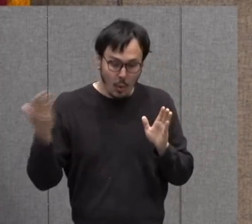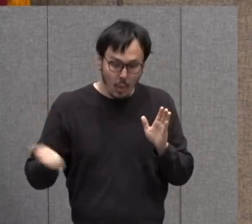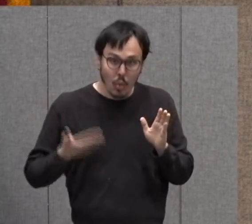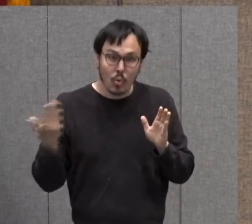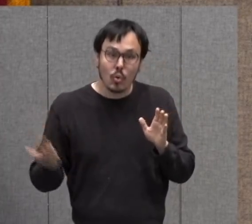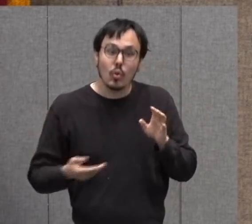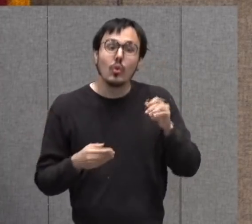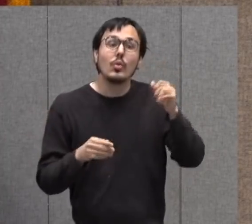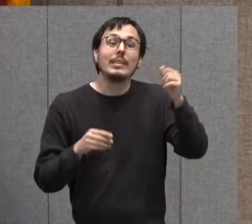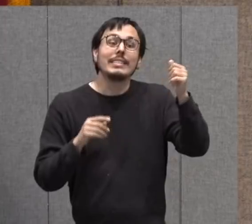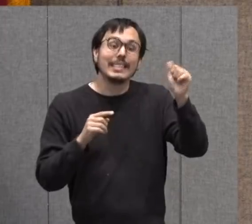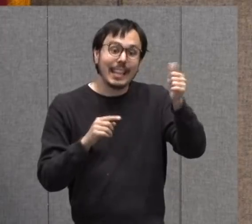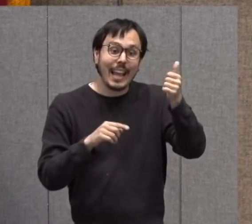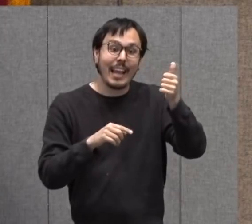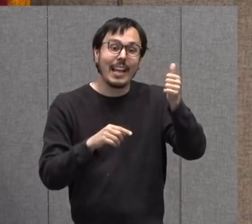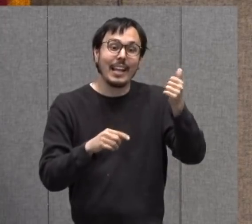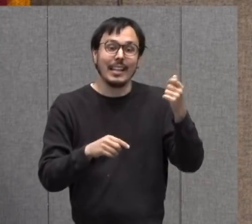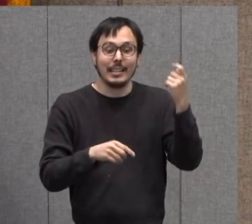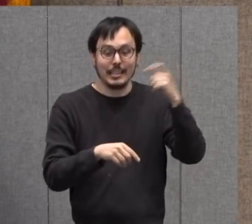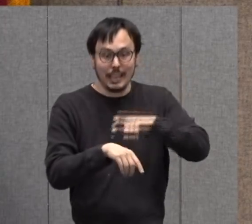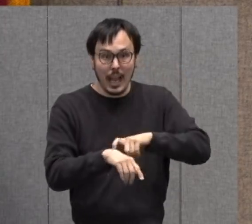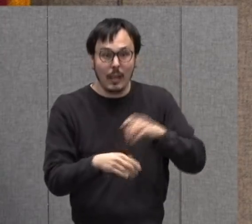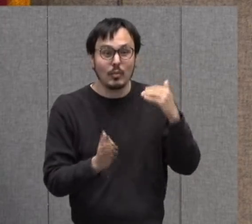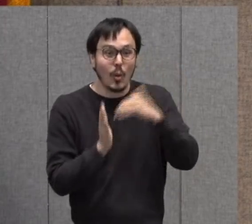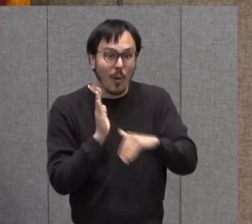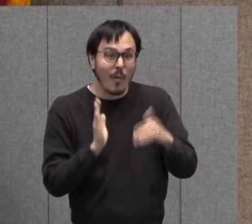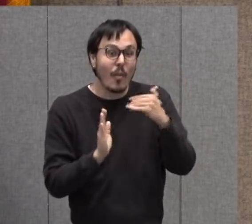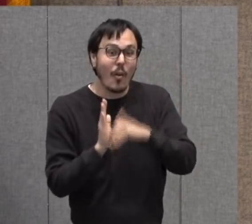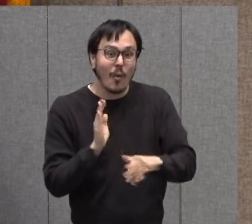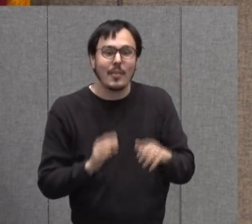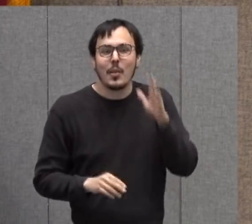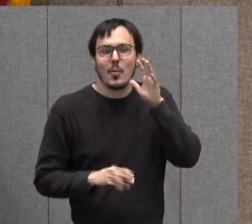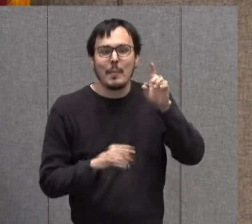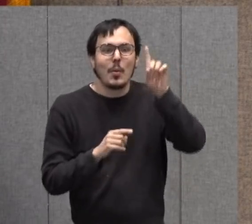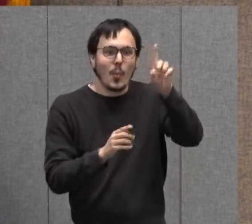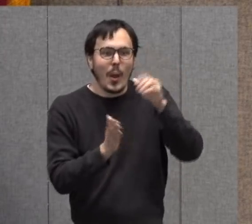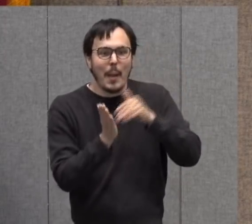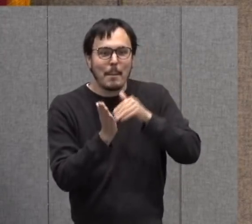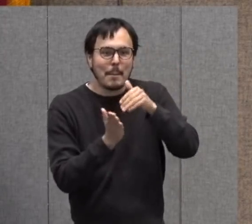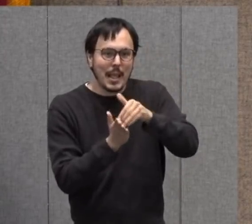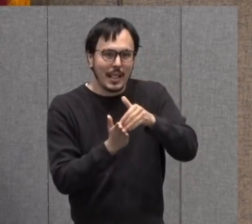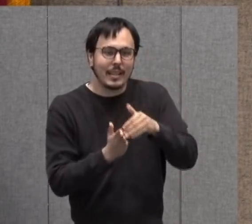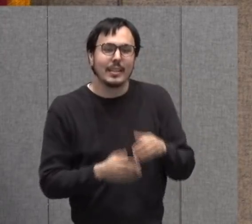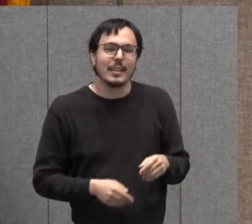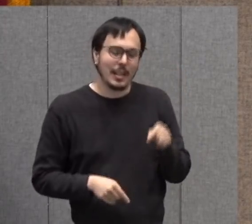and the passengers are saying, let's do that later, I'm hungry, I'm thirsty.